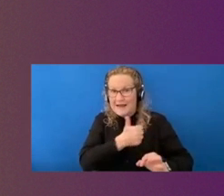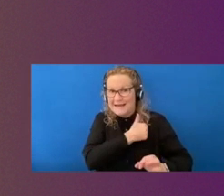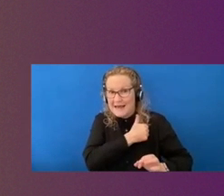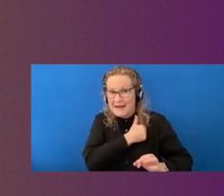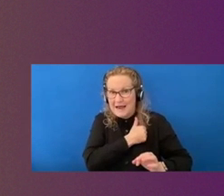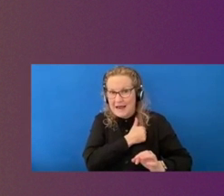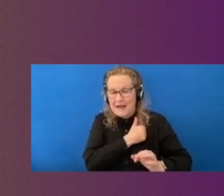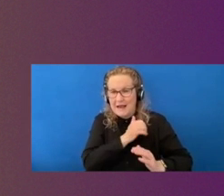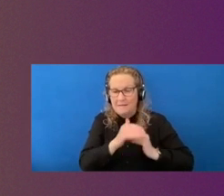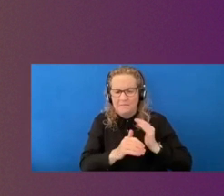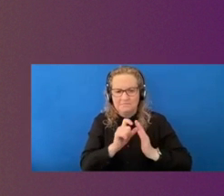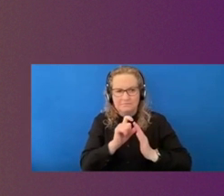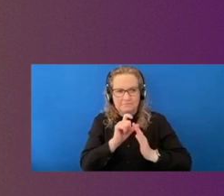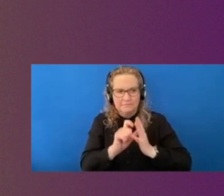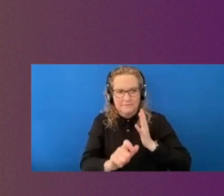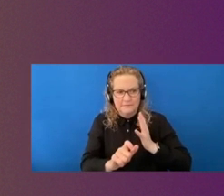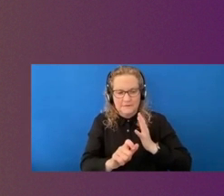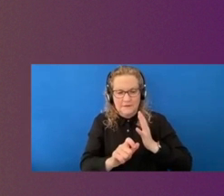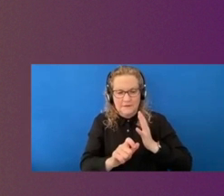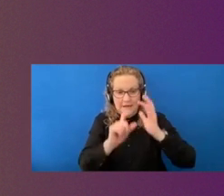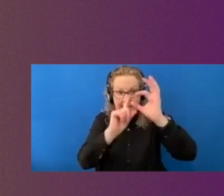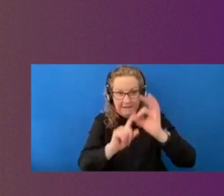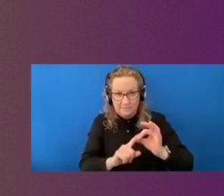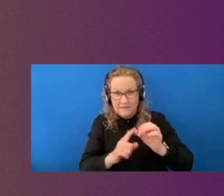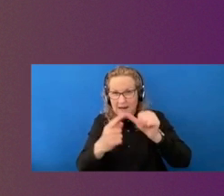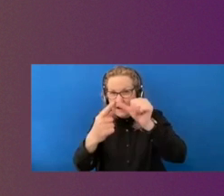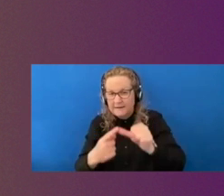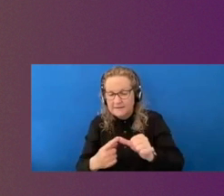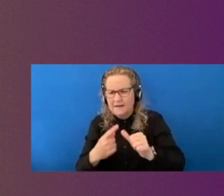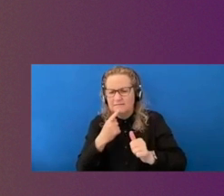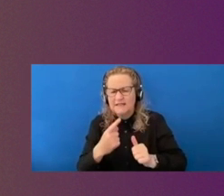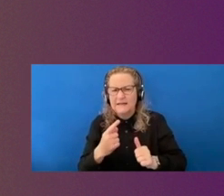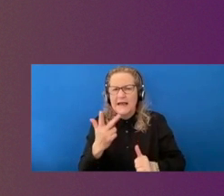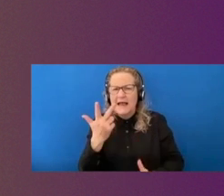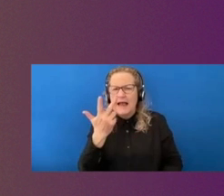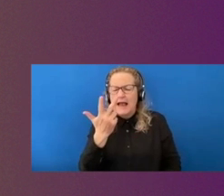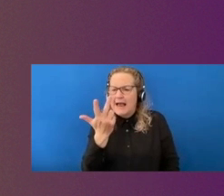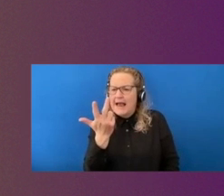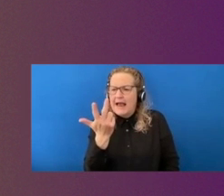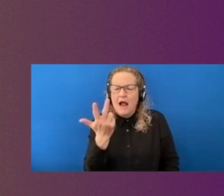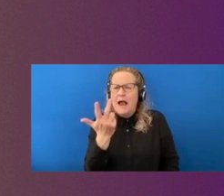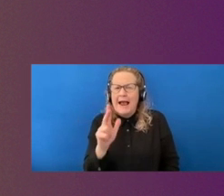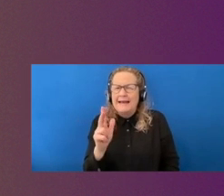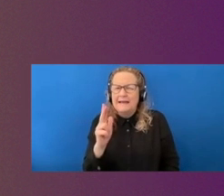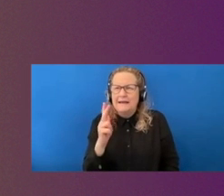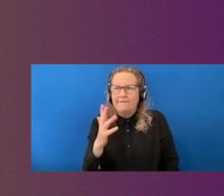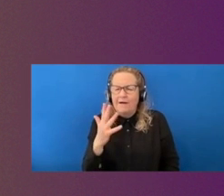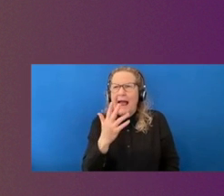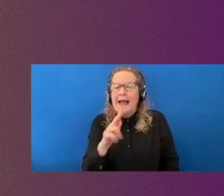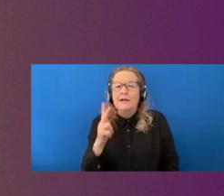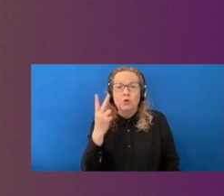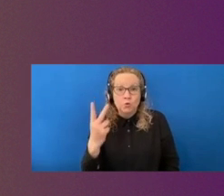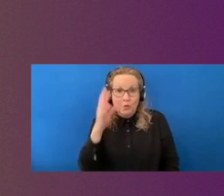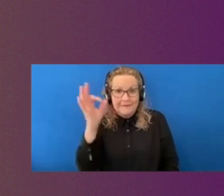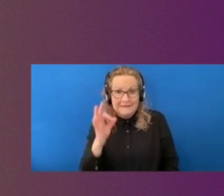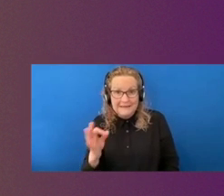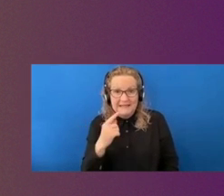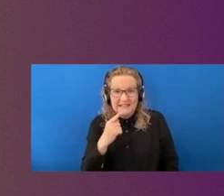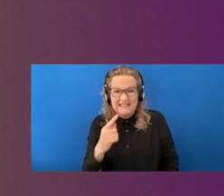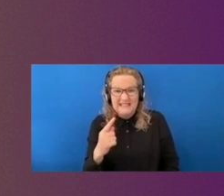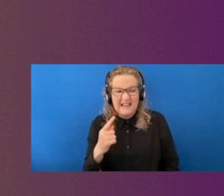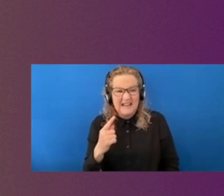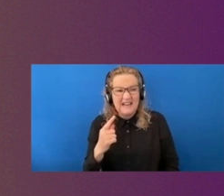that of those surveyed 85% sorry 82% reported that the pandemic was negatively impacting their